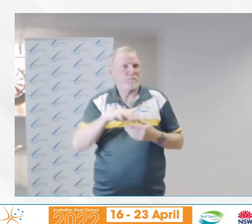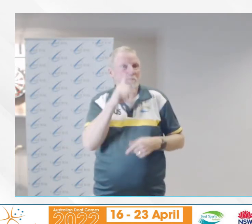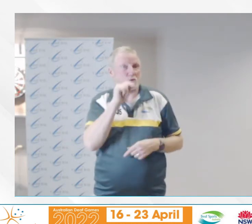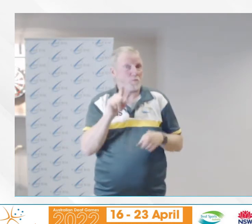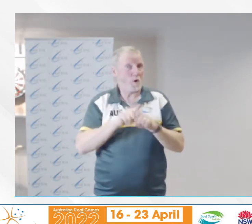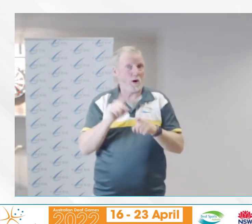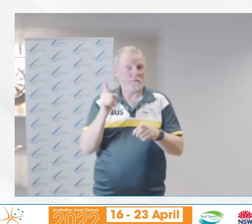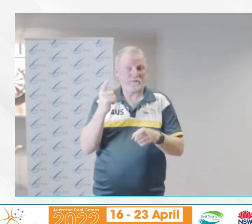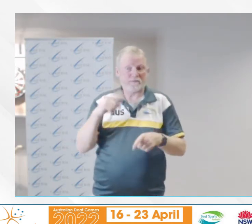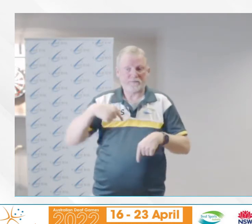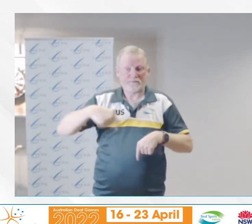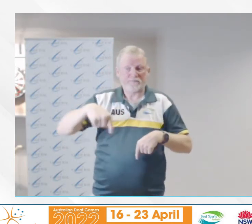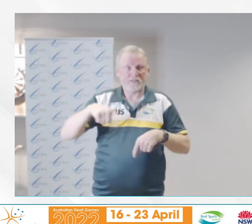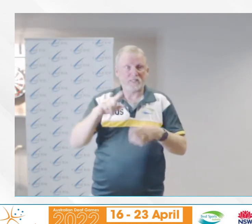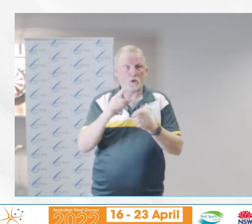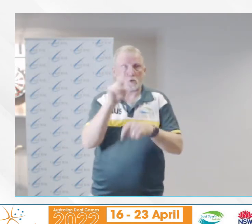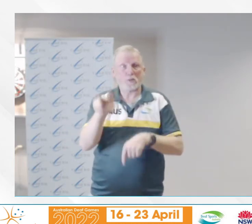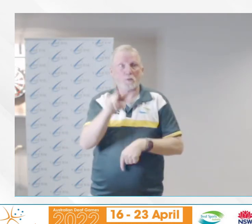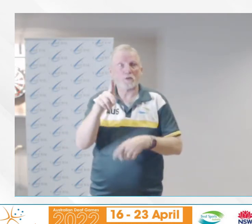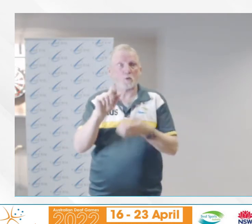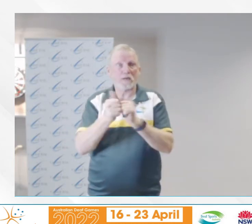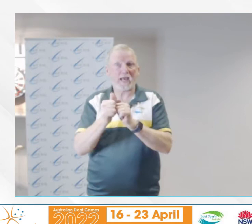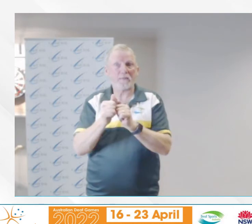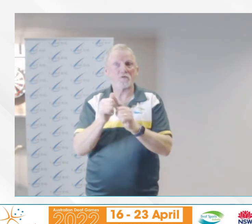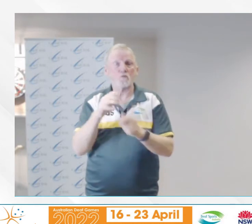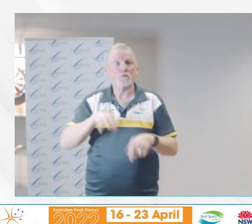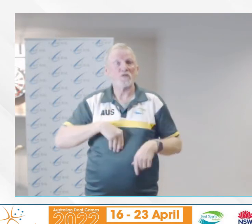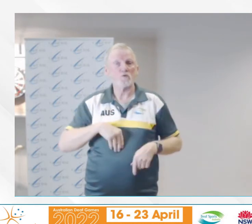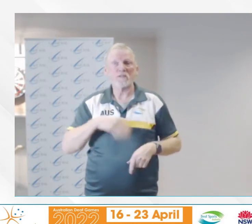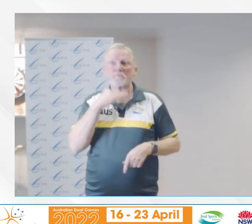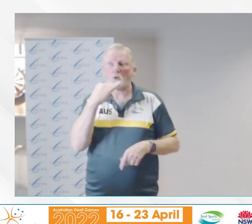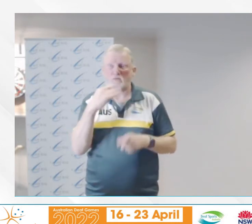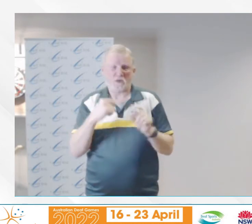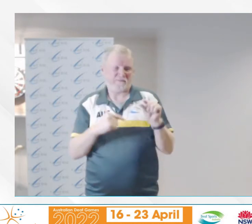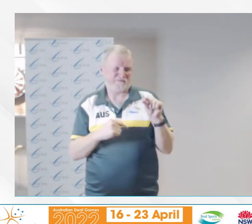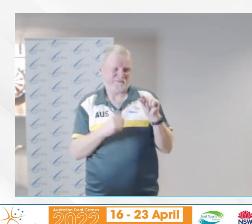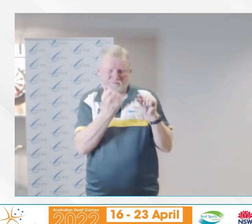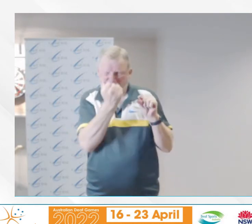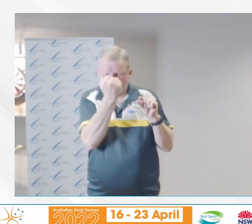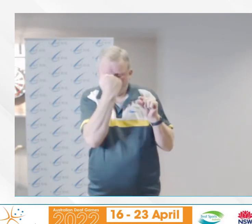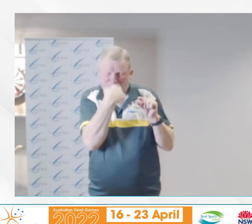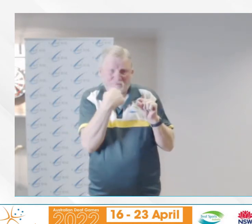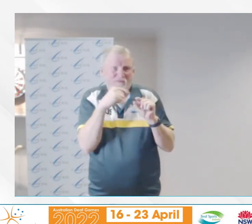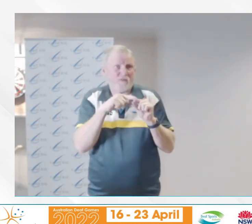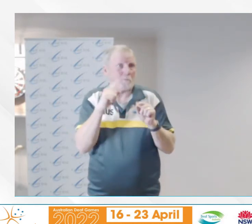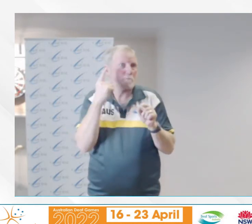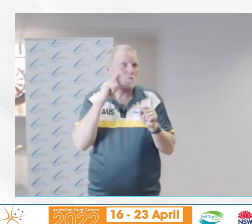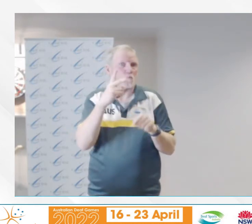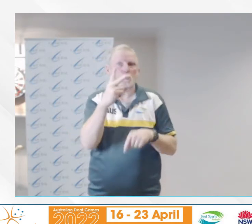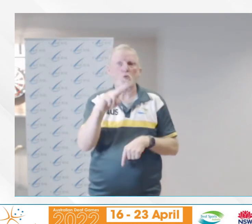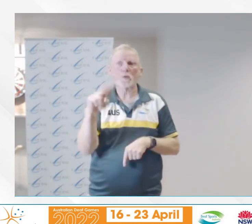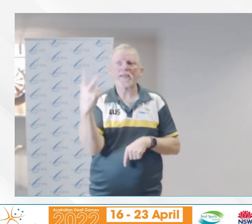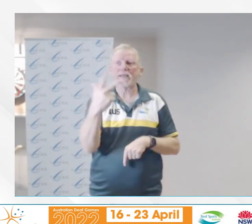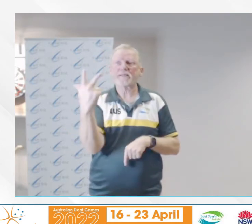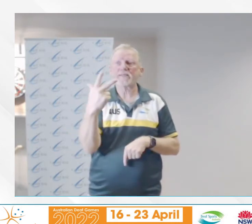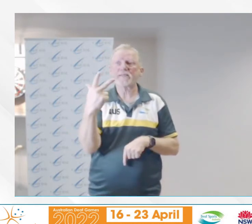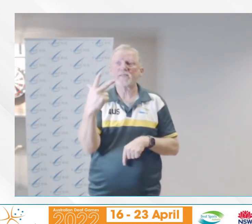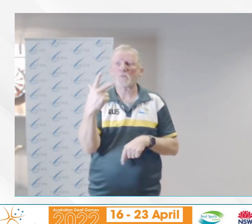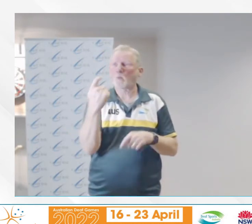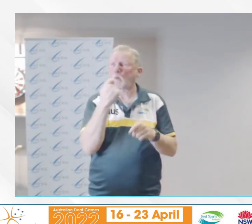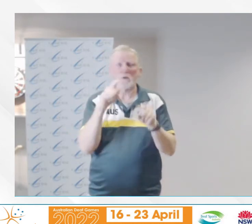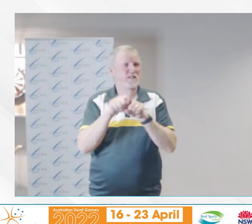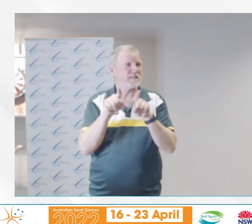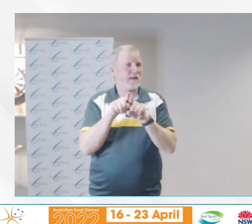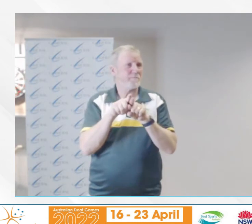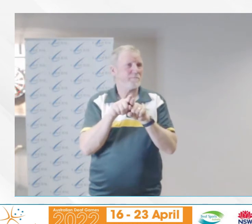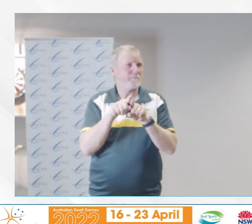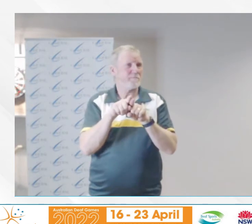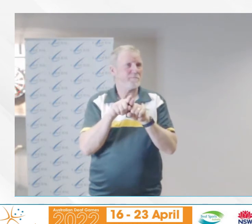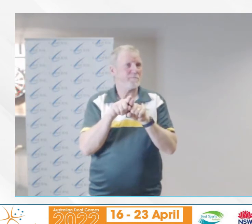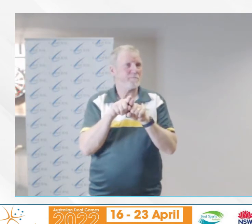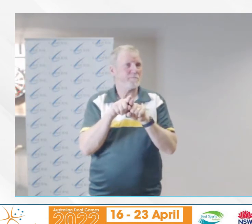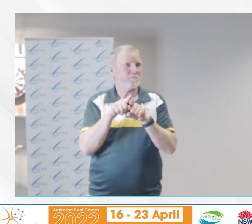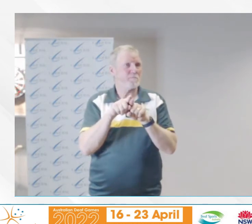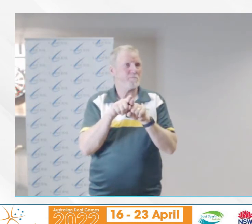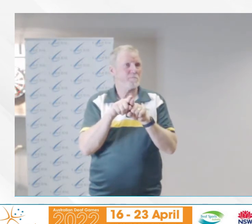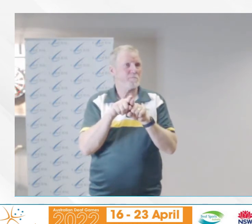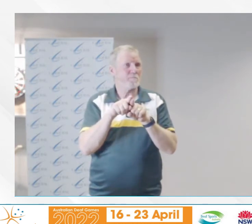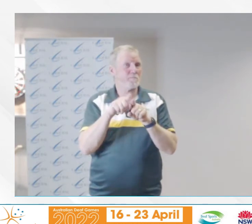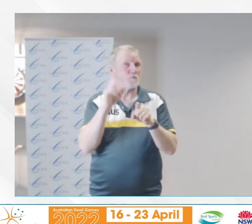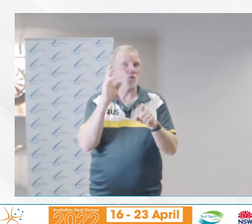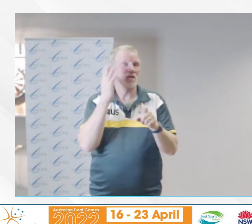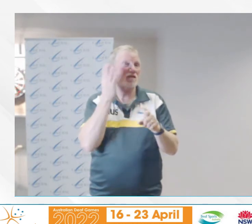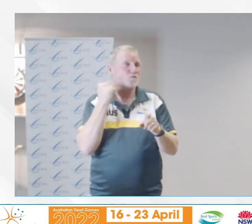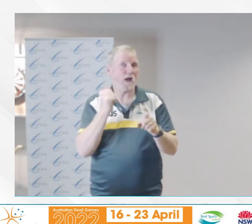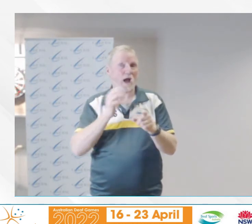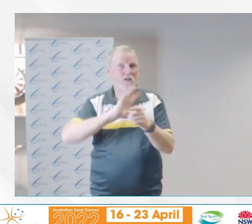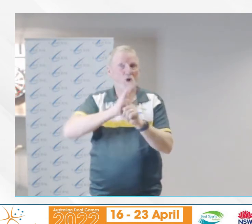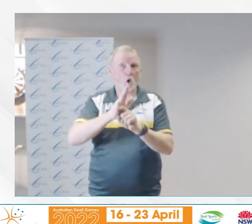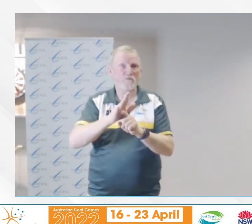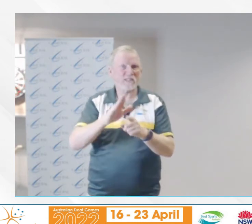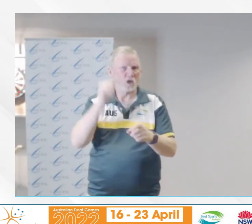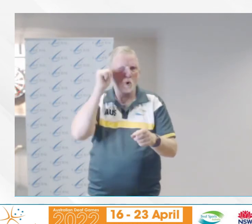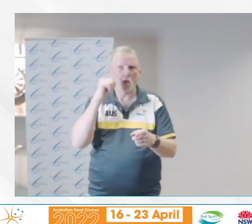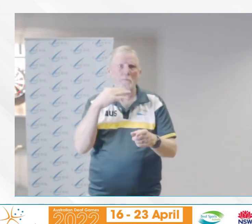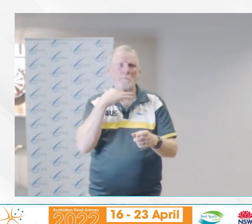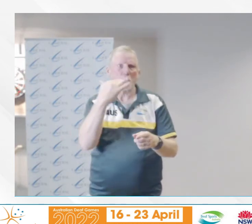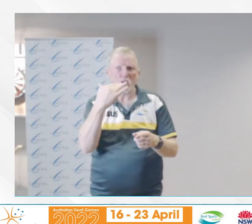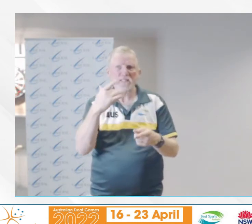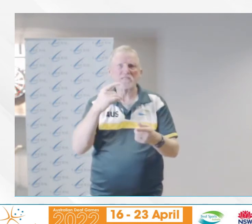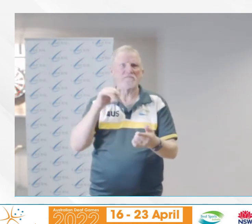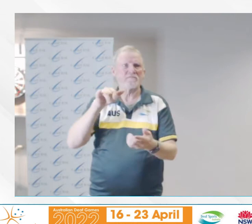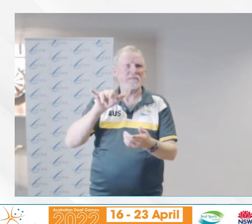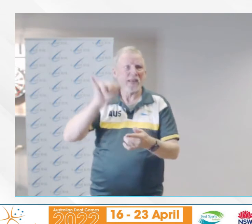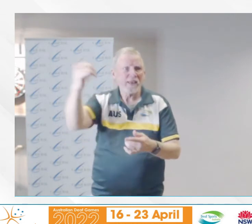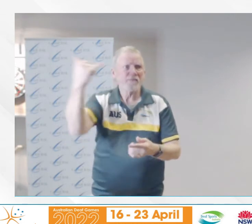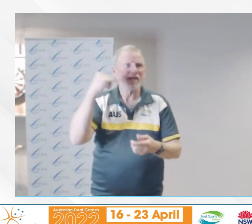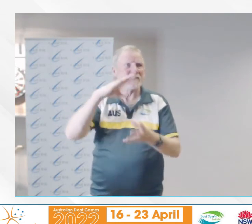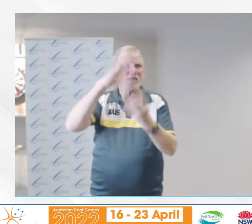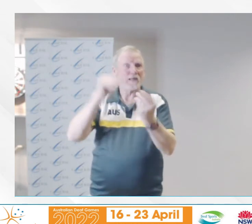and reduce the cost as much as possible for the 20 to 22 games the registration price will be